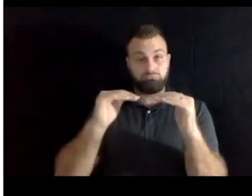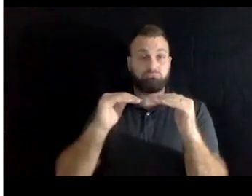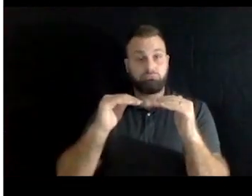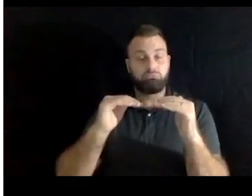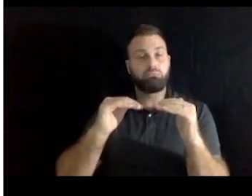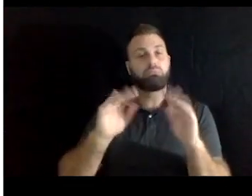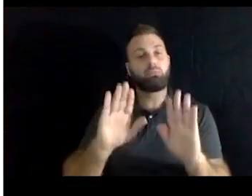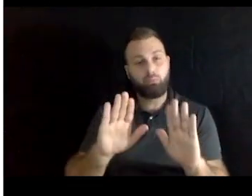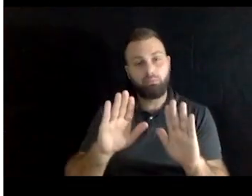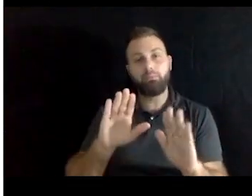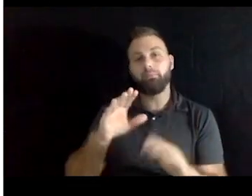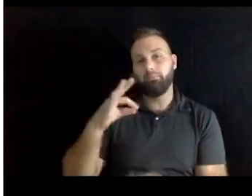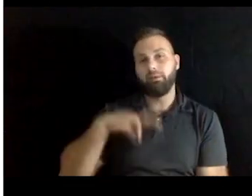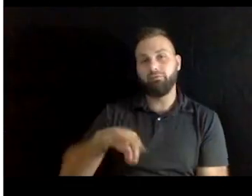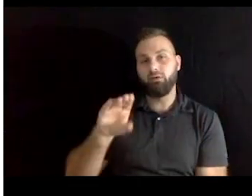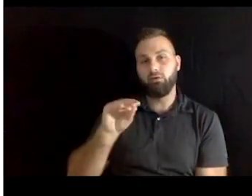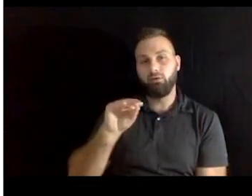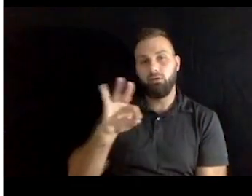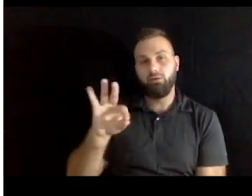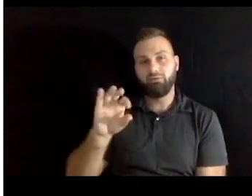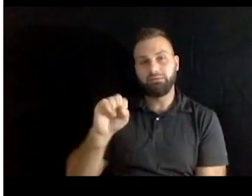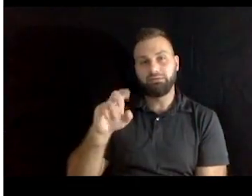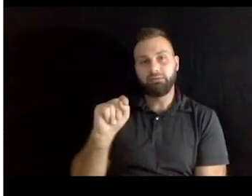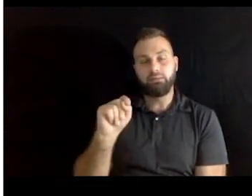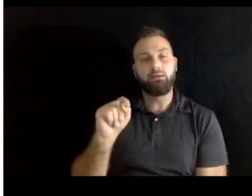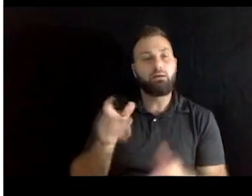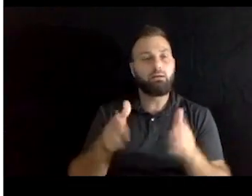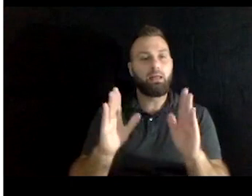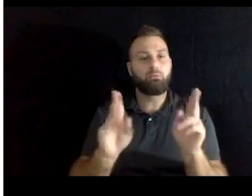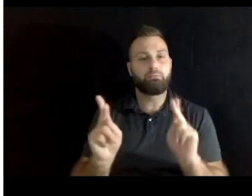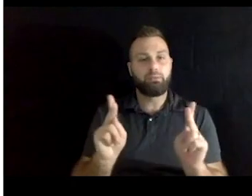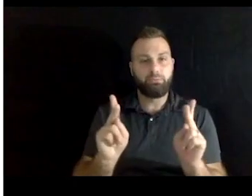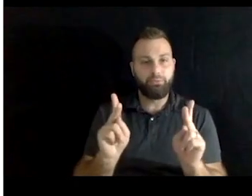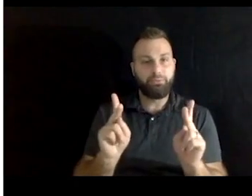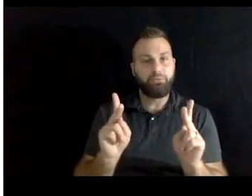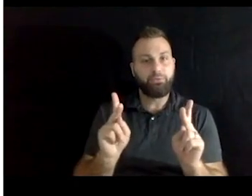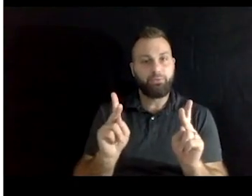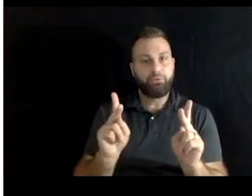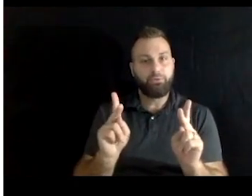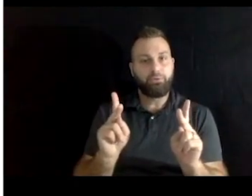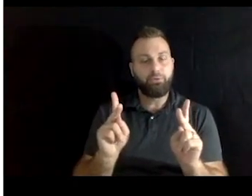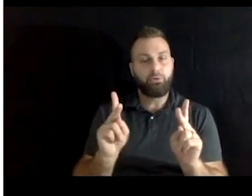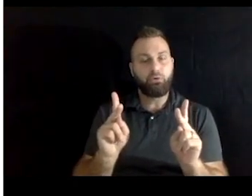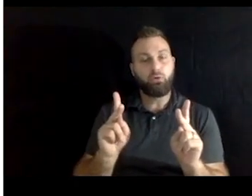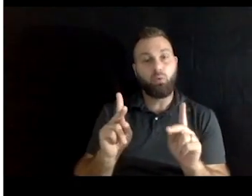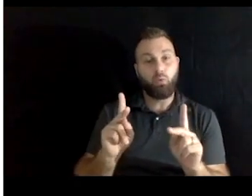a benefit offset that. Well enabled people to lose $1 and benefits